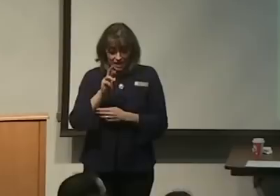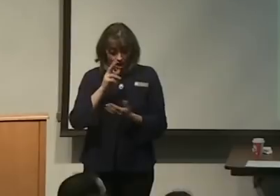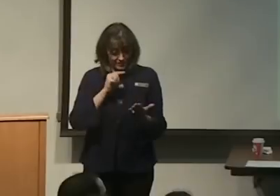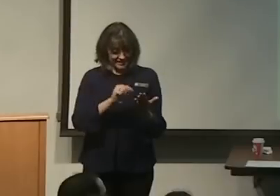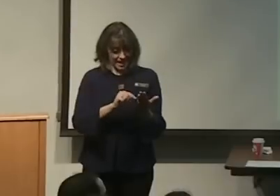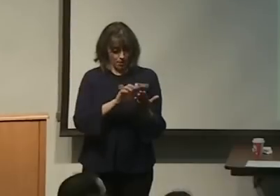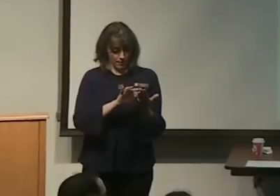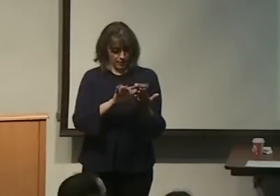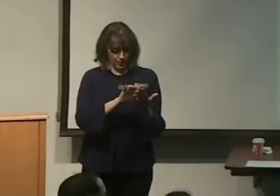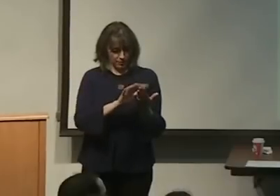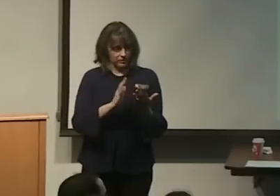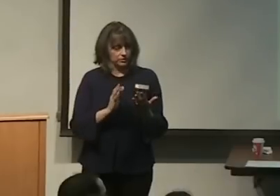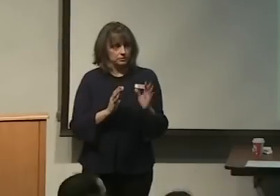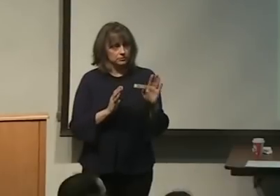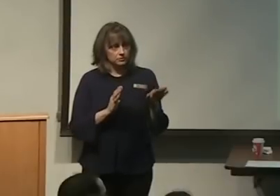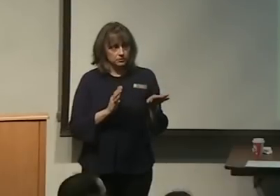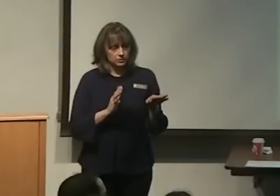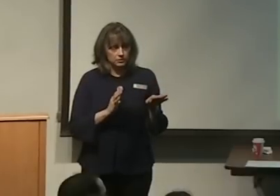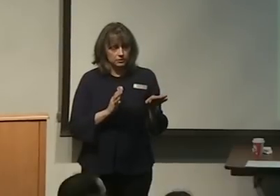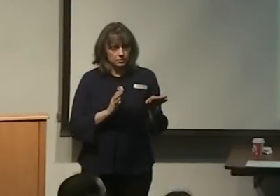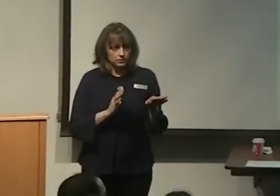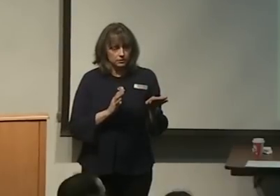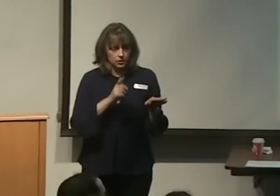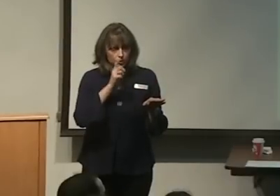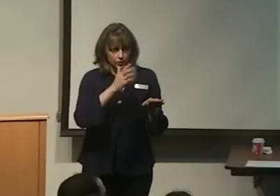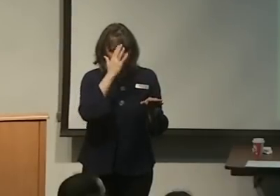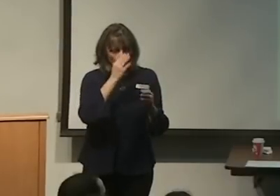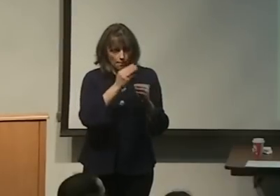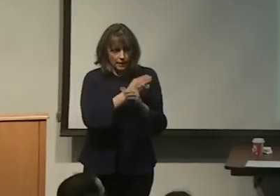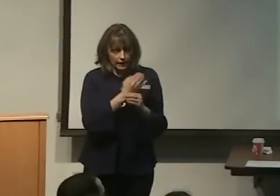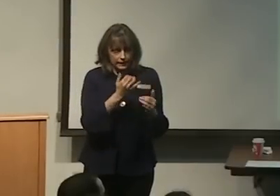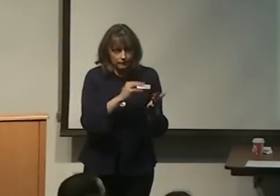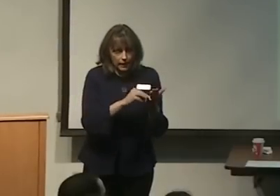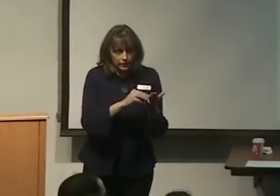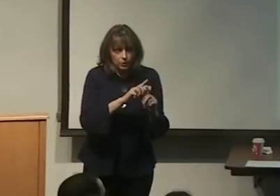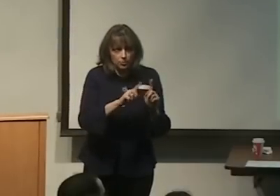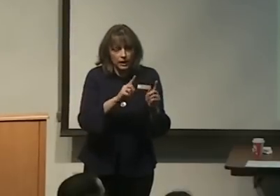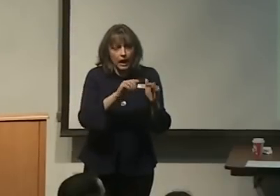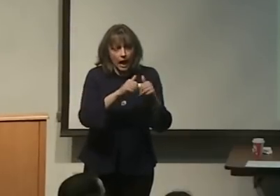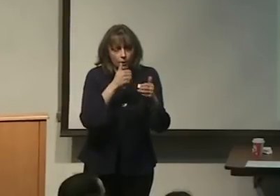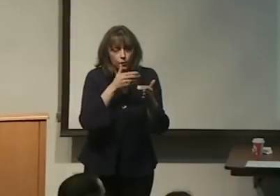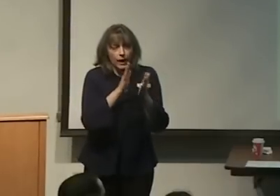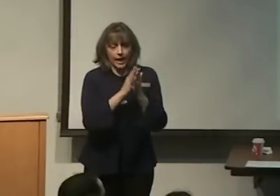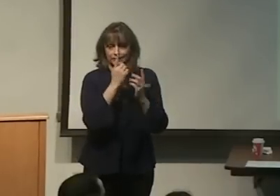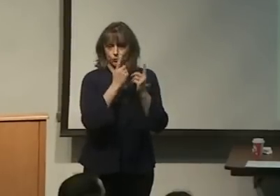I need somebody who understands how to ask me questions. The interpersonal actually matters more. A doctor who knows how to say, so, are you tired